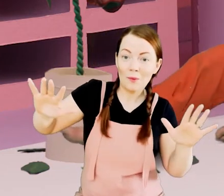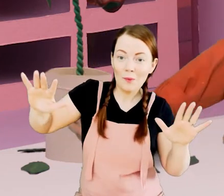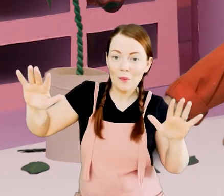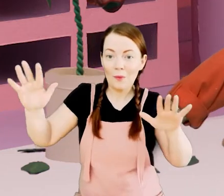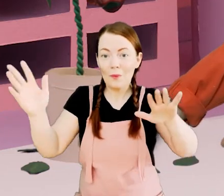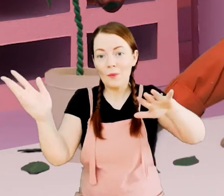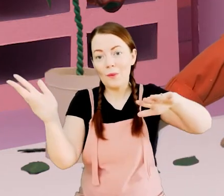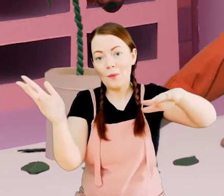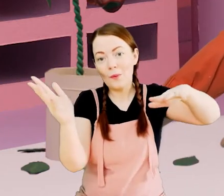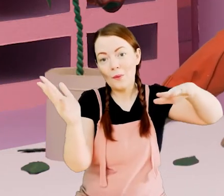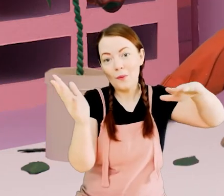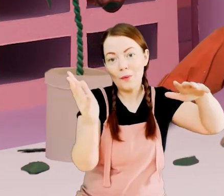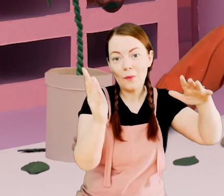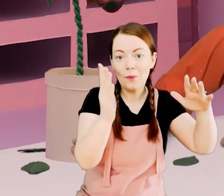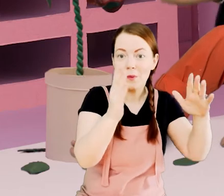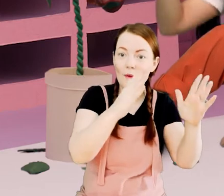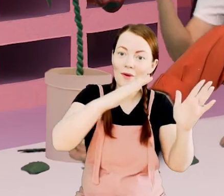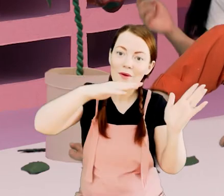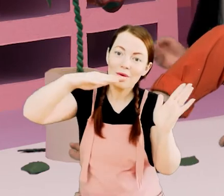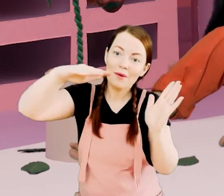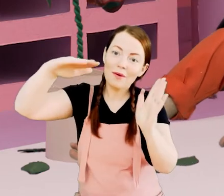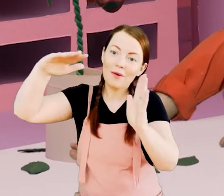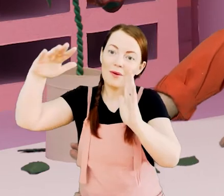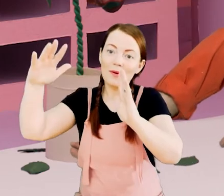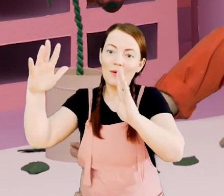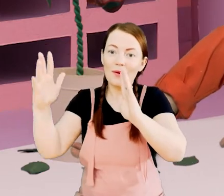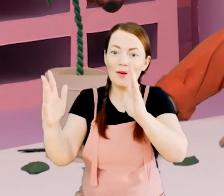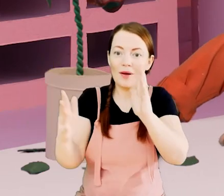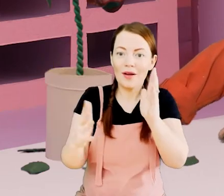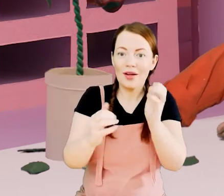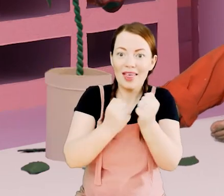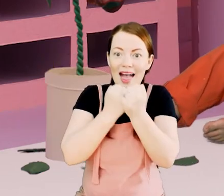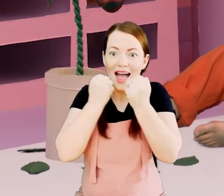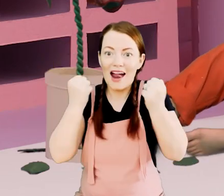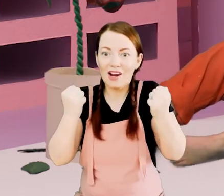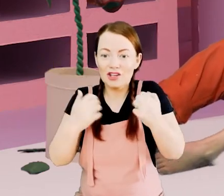you can sway and rock side to side, energy is building up...